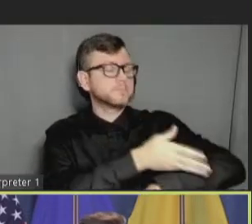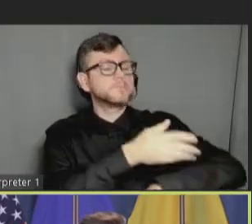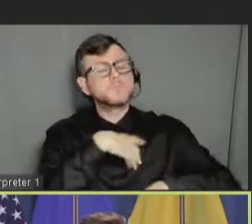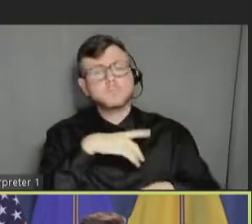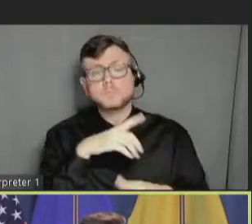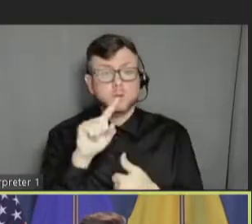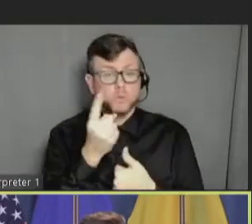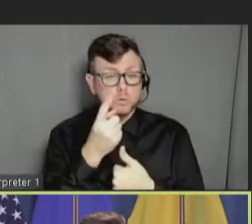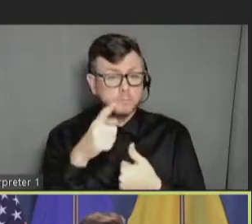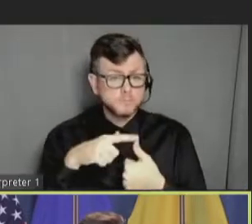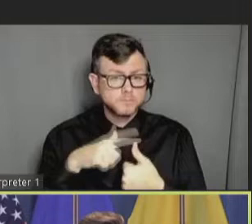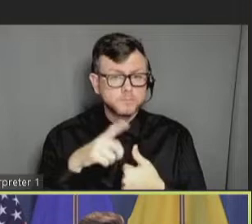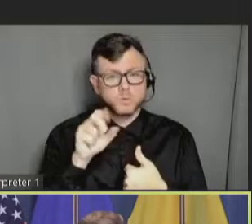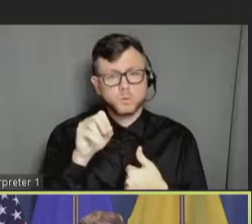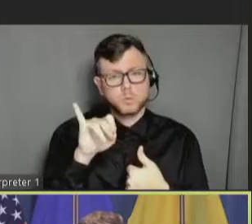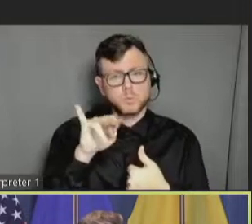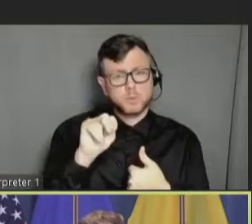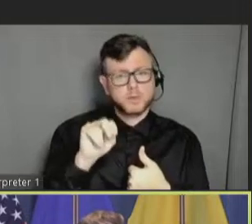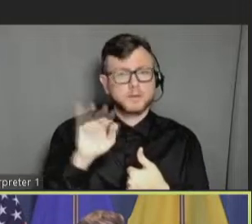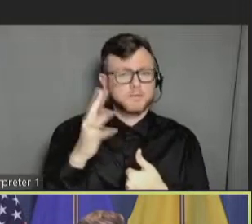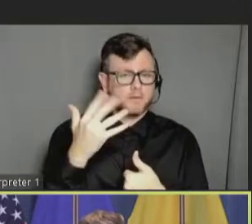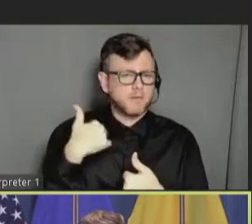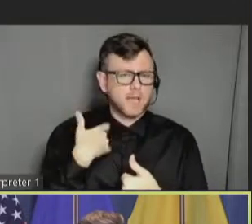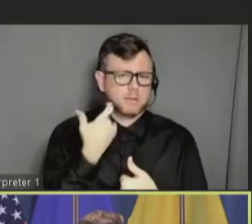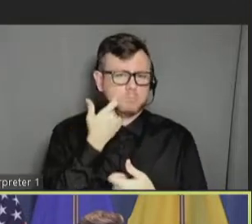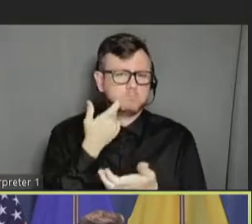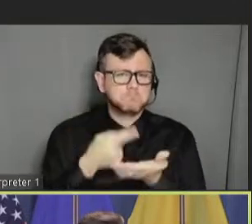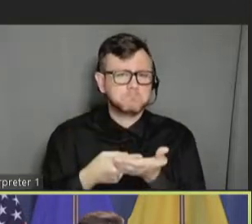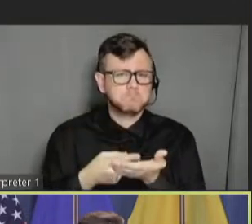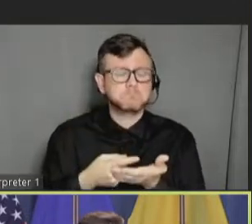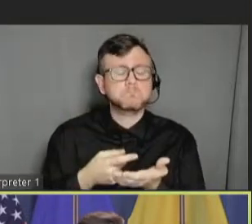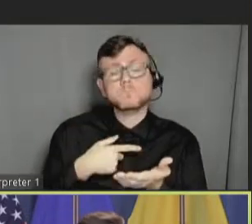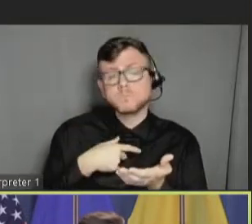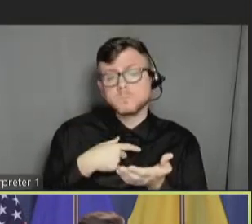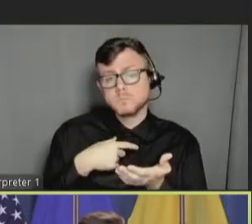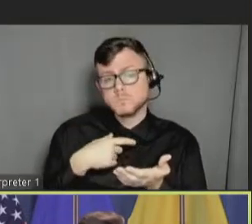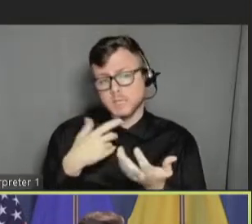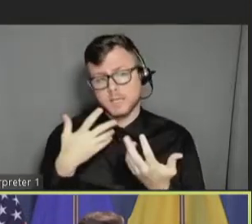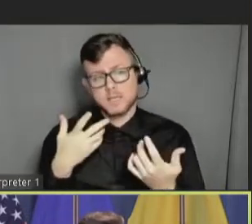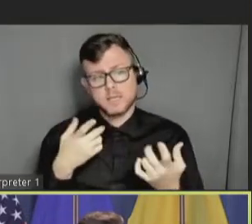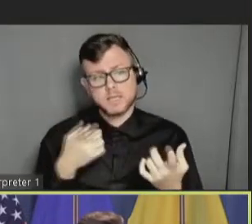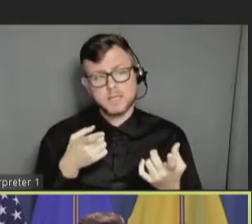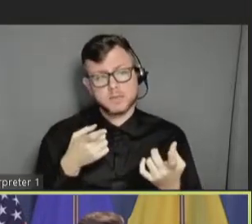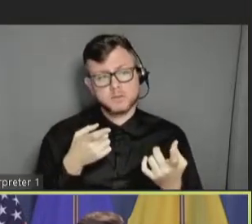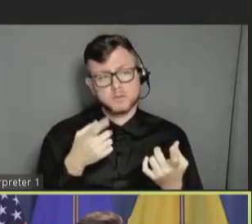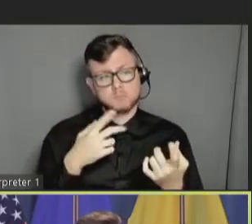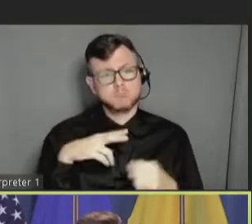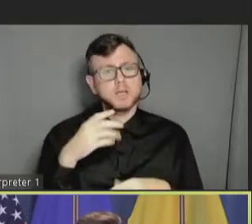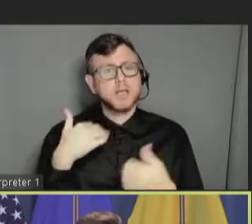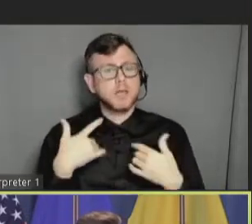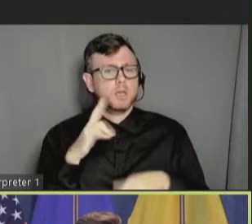is in domain five that I just mentioned. And that is the existence of a national risk communication